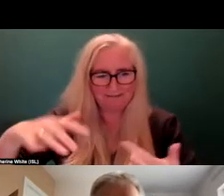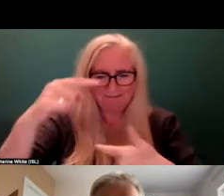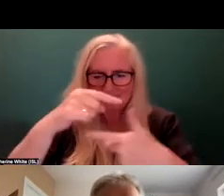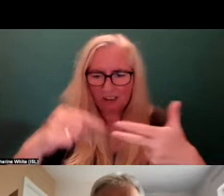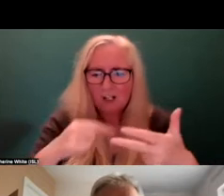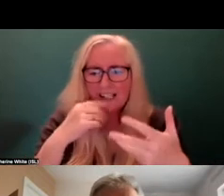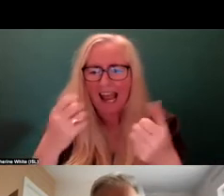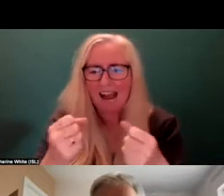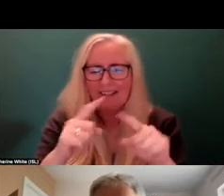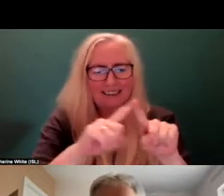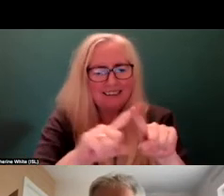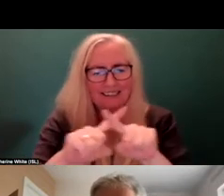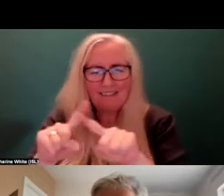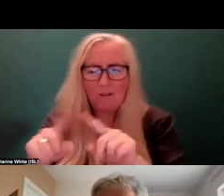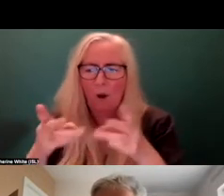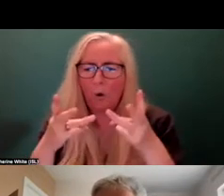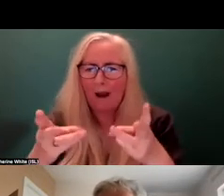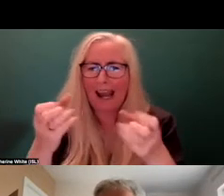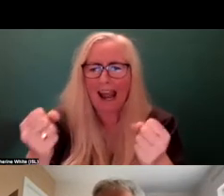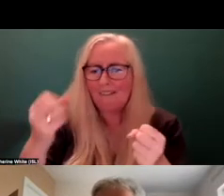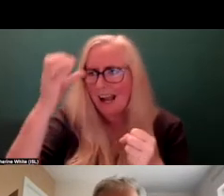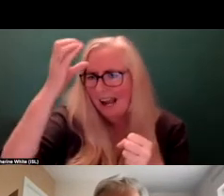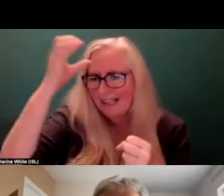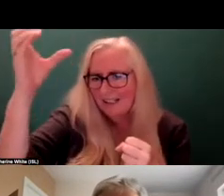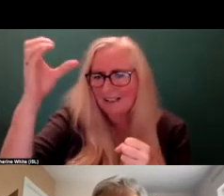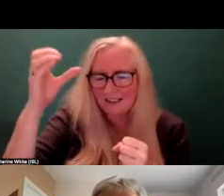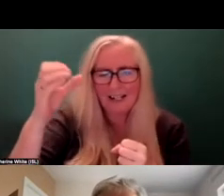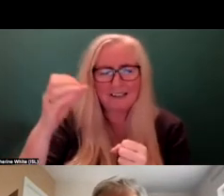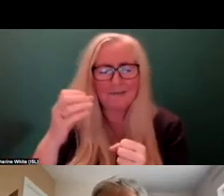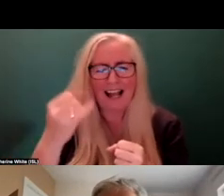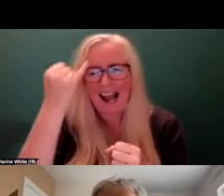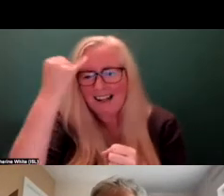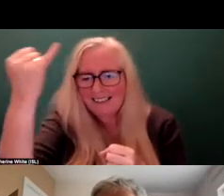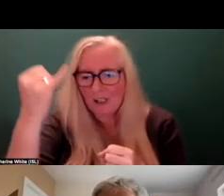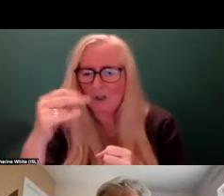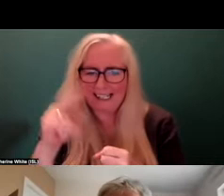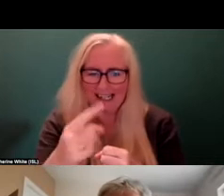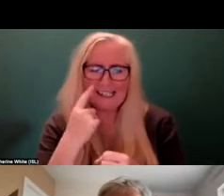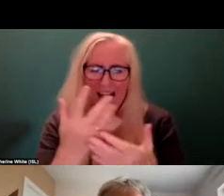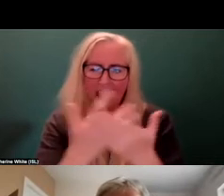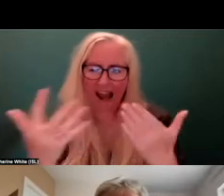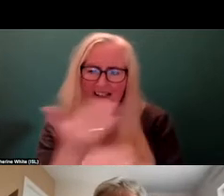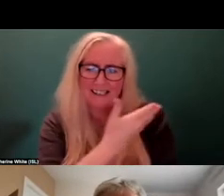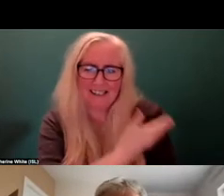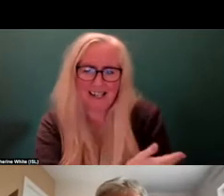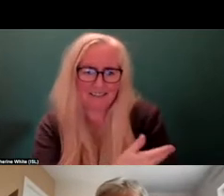There are, I suppose, an infinite number of ways of taking these kinds of concepts and configuring them on sites and we've seen a lot of that starting to